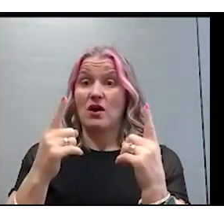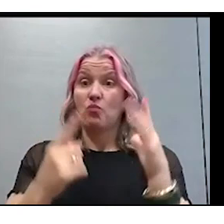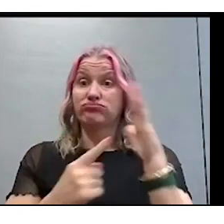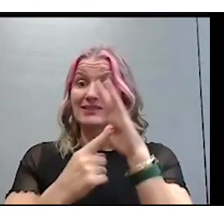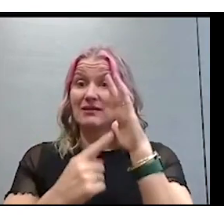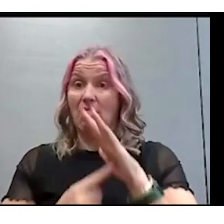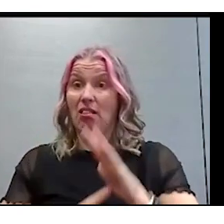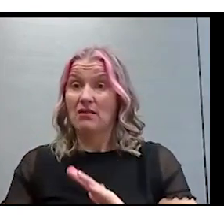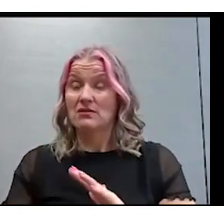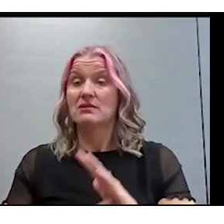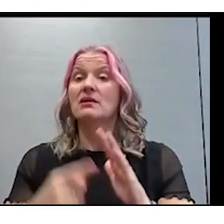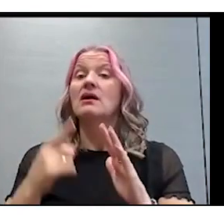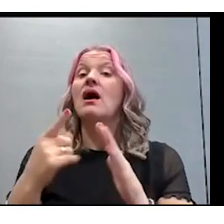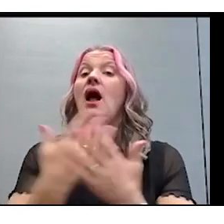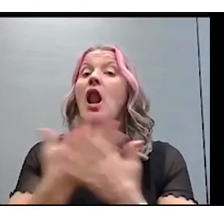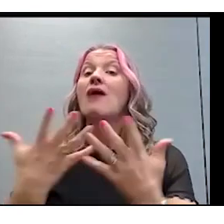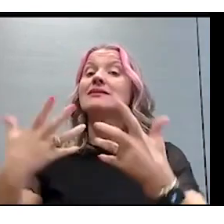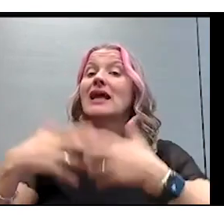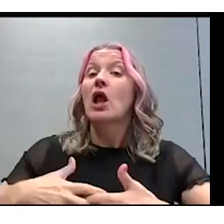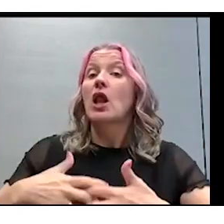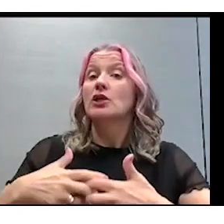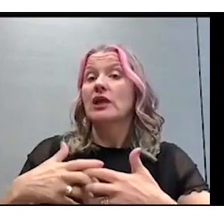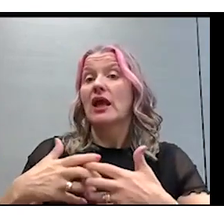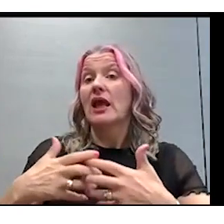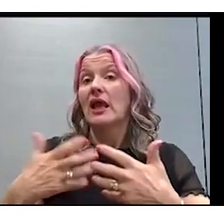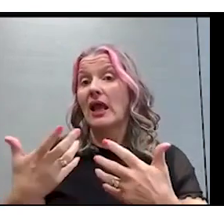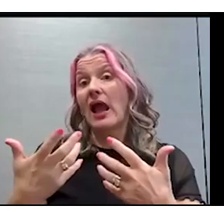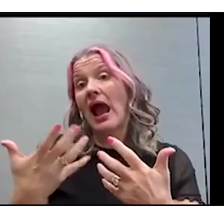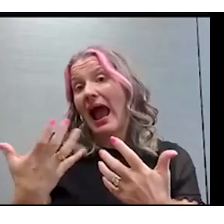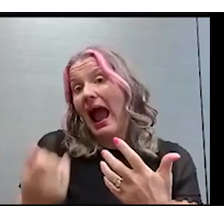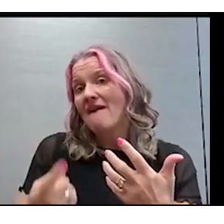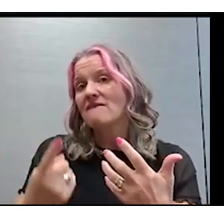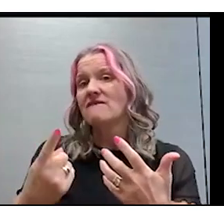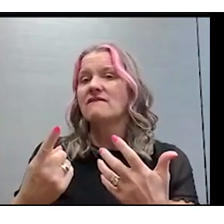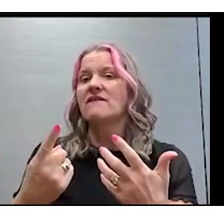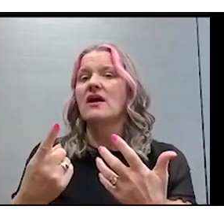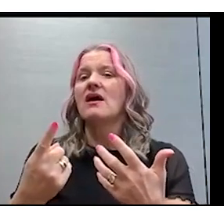the technology companies tend to have. They might have phrased them differently